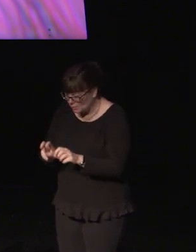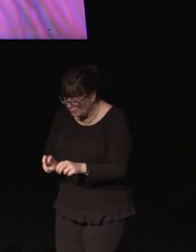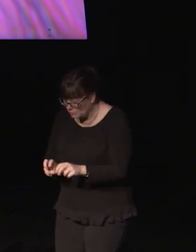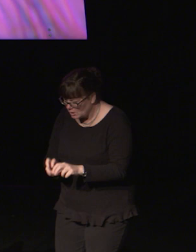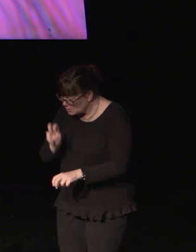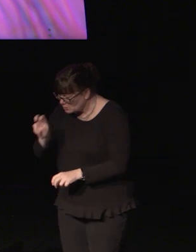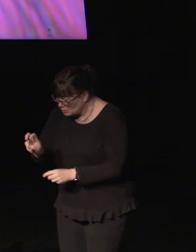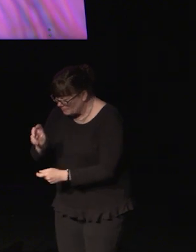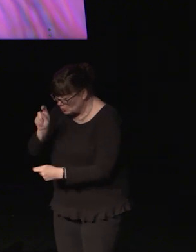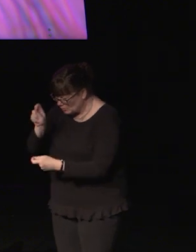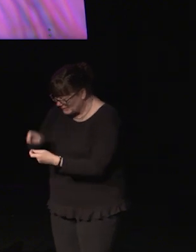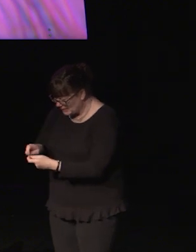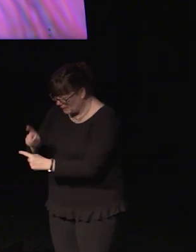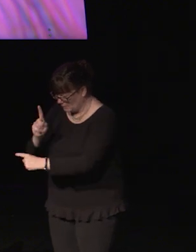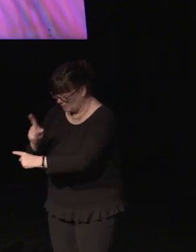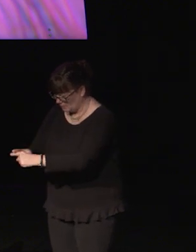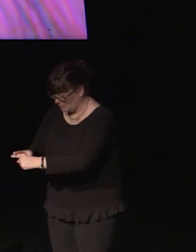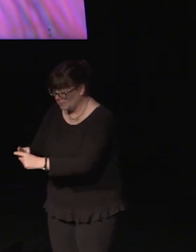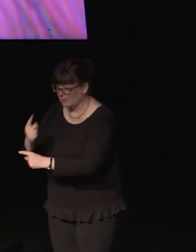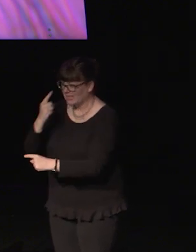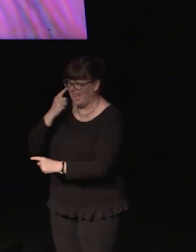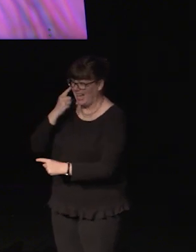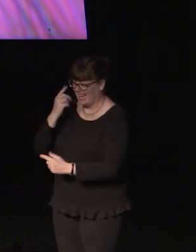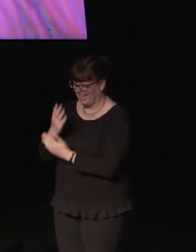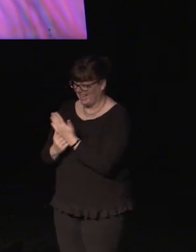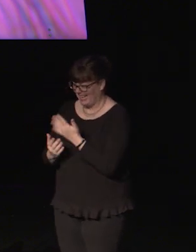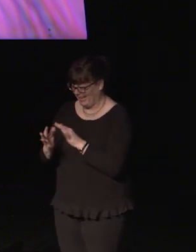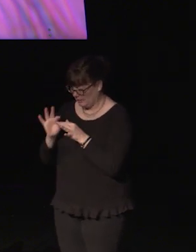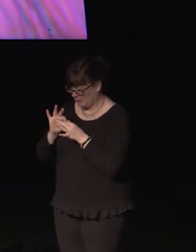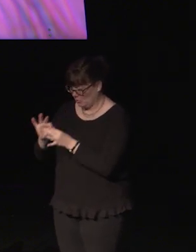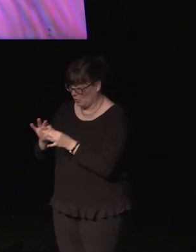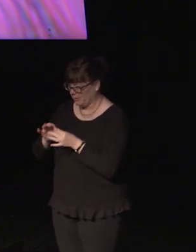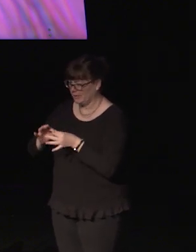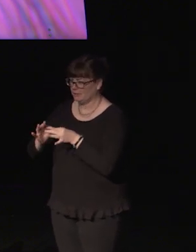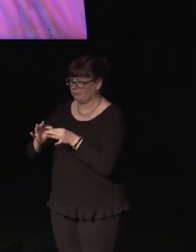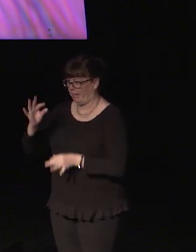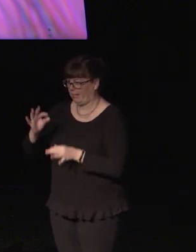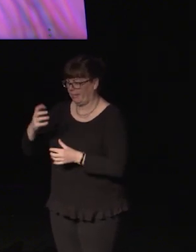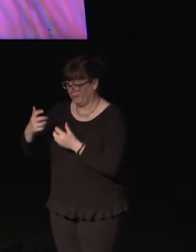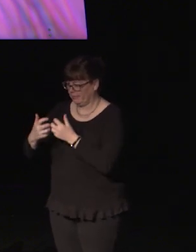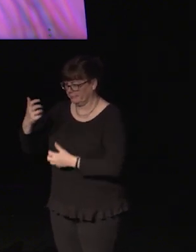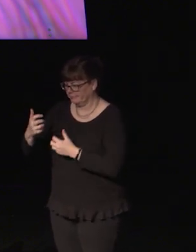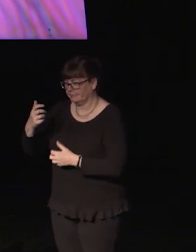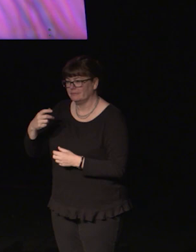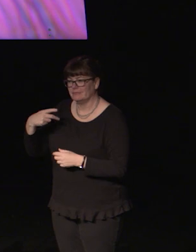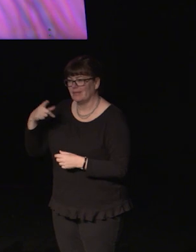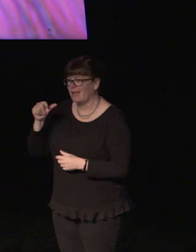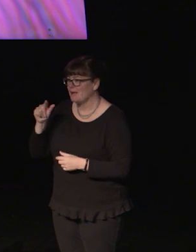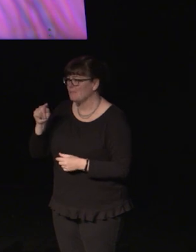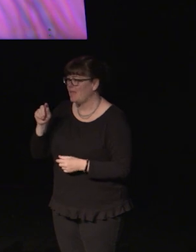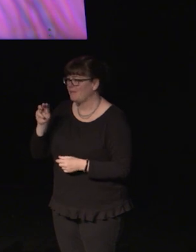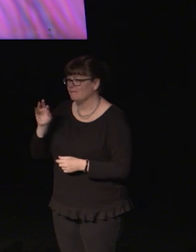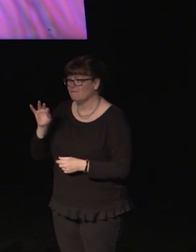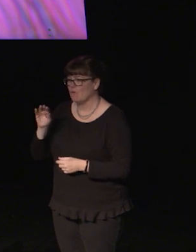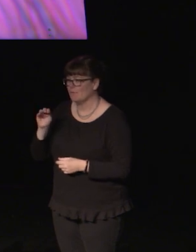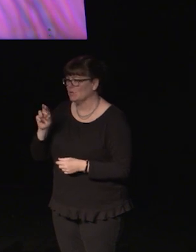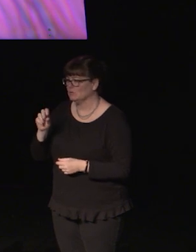I can't seem to get that eye-hand coordination to work properly. -Mhm. So anything that is platformers. I would love to play Dead Cells, I would love to play The Messenger,